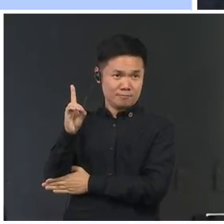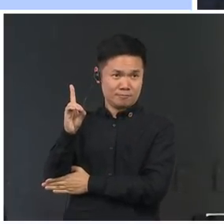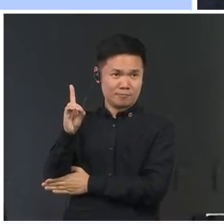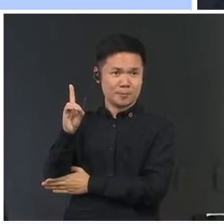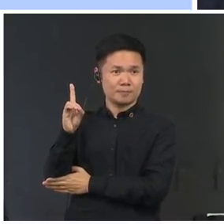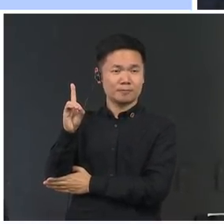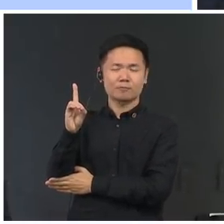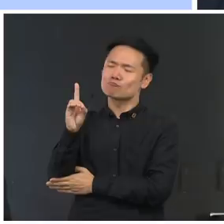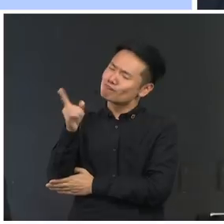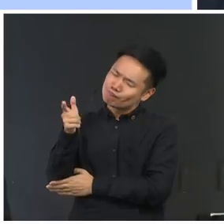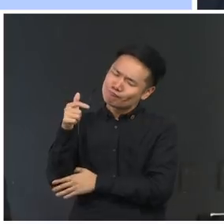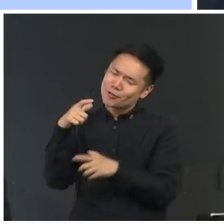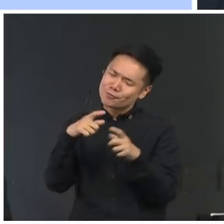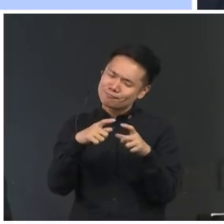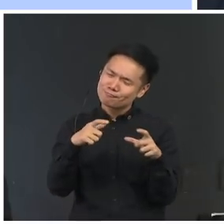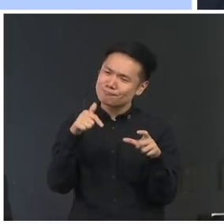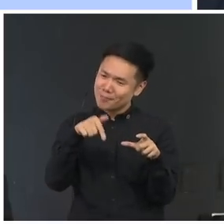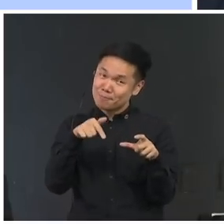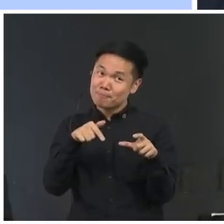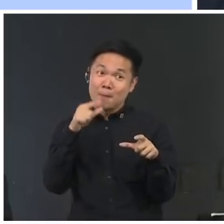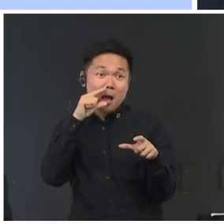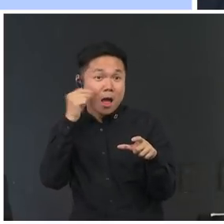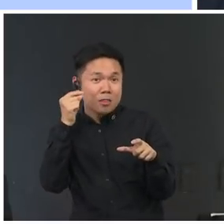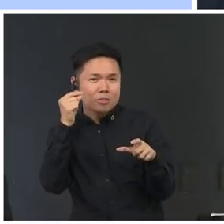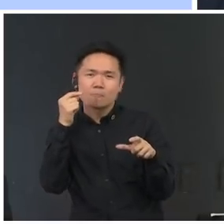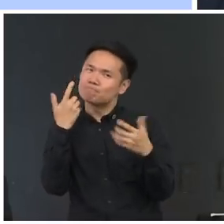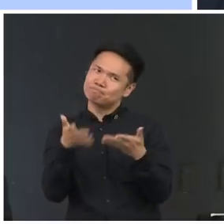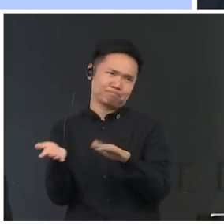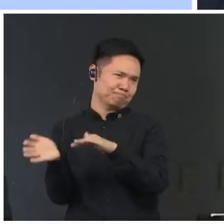that photo of her father, she responded that she looked forward to the